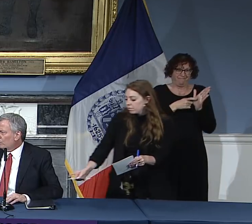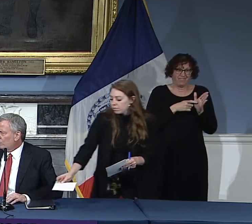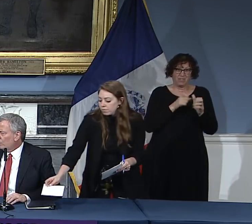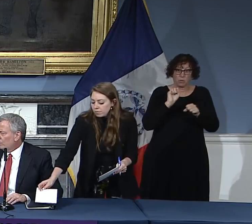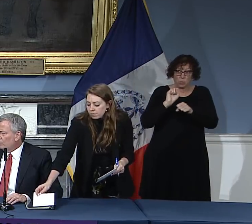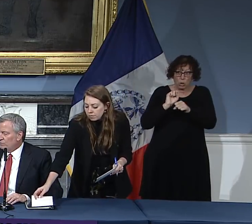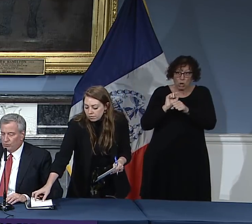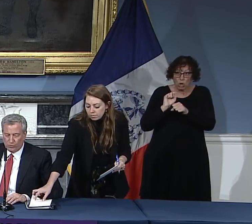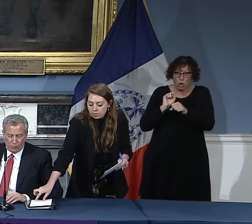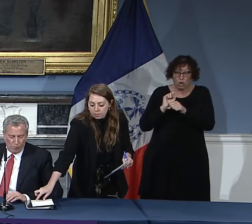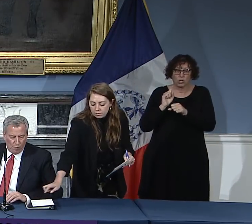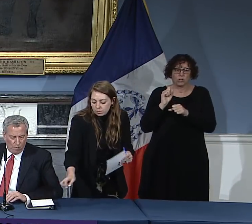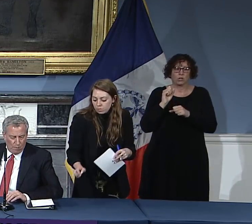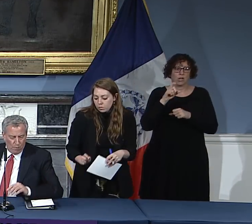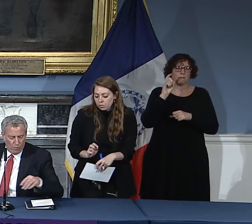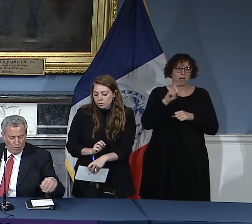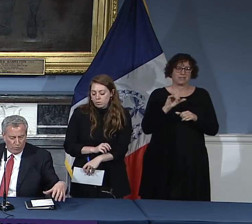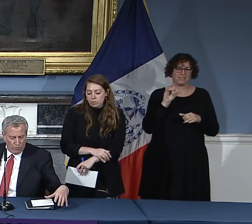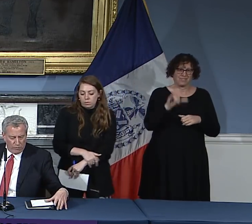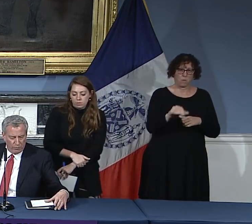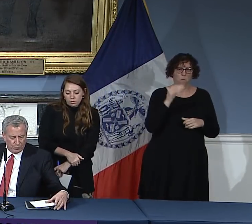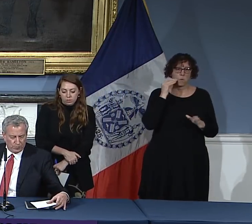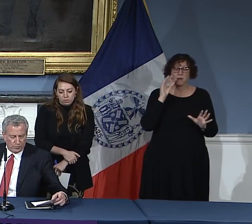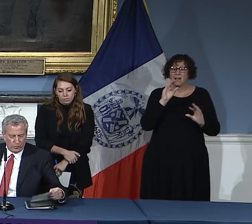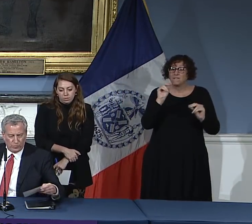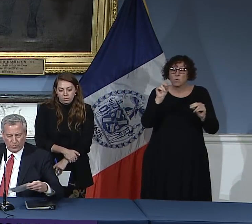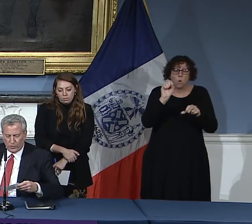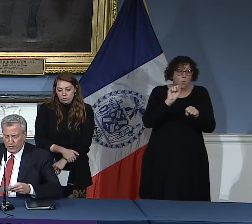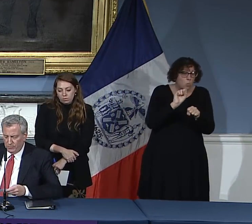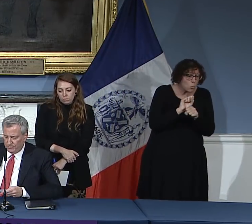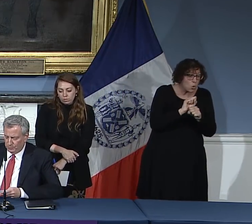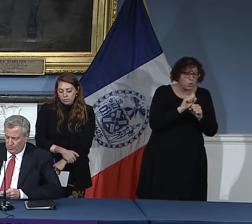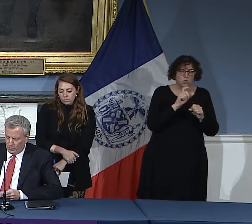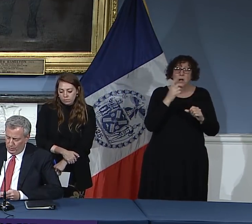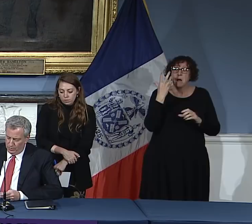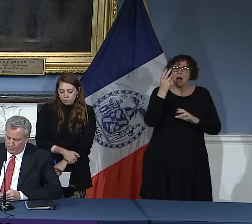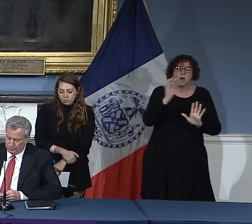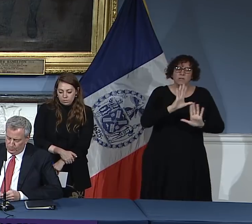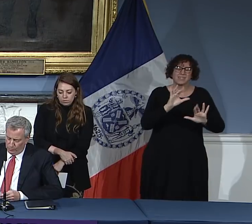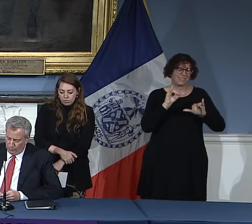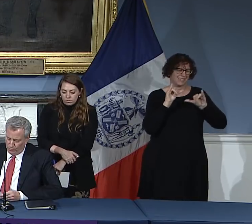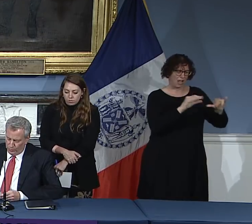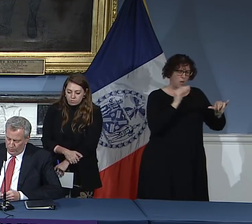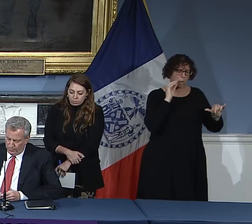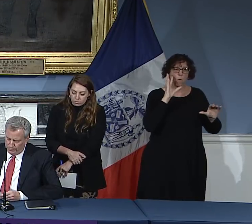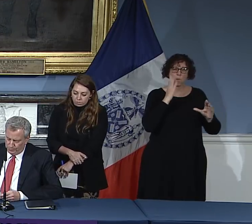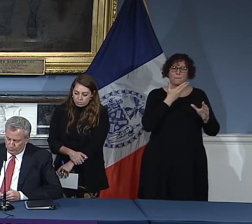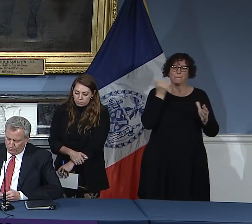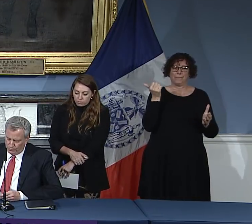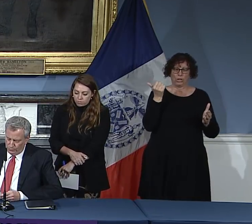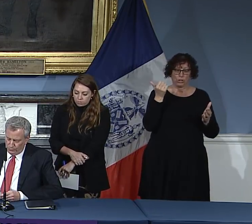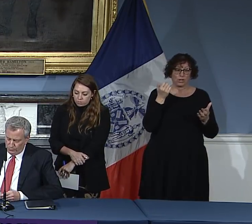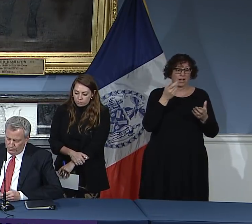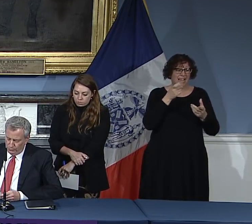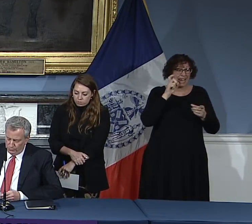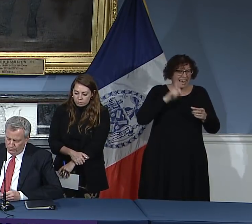ESSENTIAL WORKER, I NEED YOU TO STAY HOME. IF YOU ARE DEVELOPING SYMPTOMS, I NEED